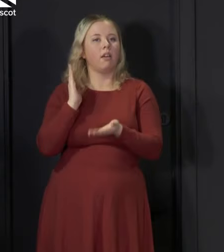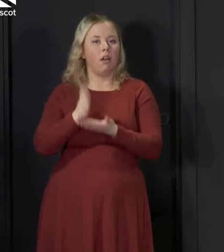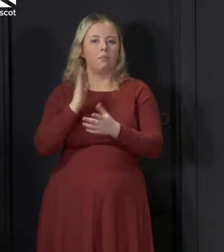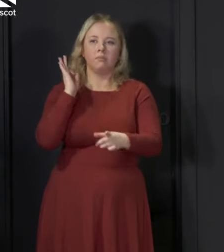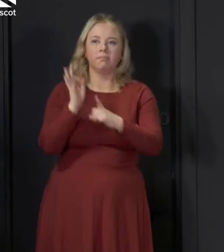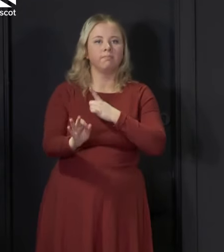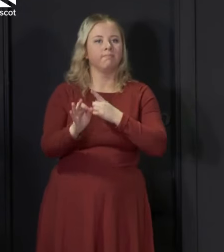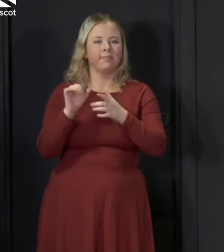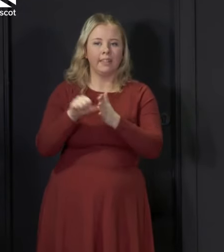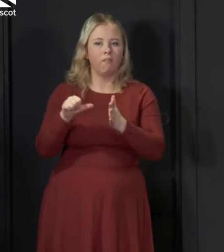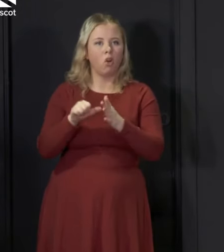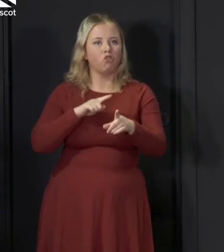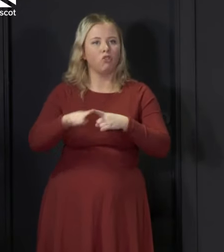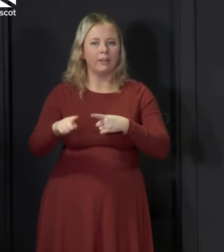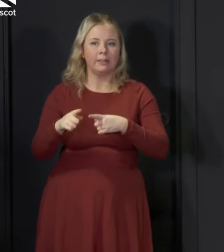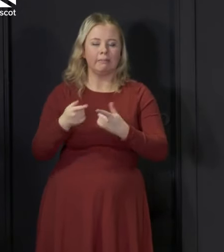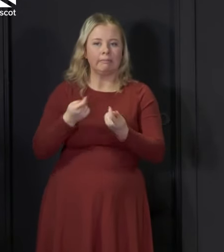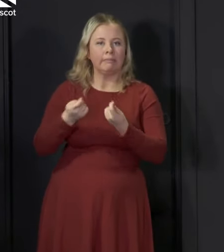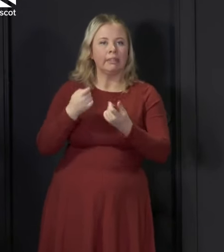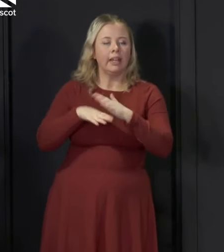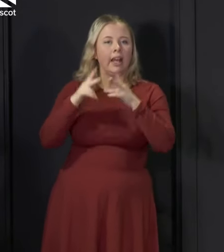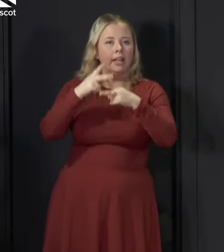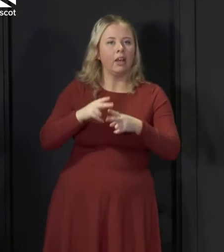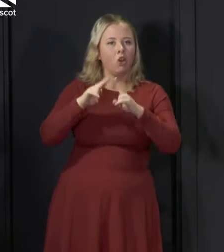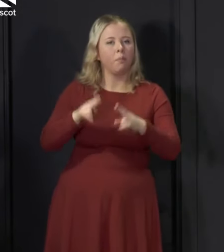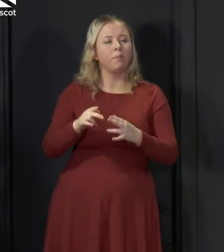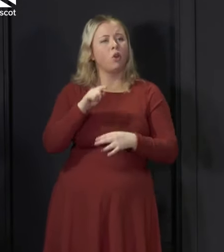difficult to tackle in the care home sector. And in your final question, my responsibility,